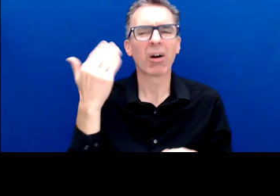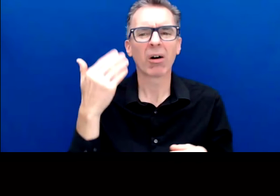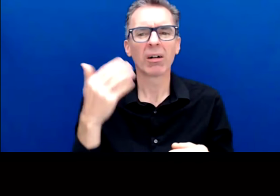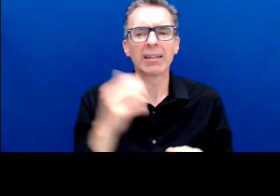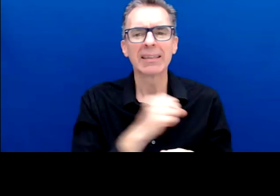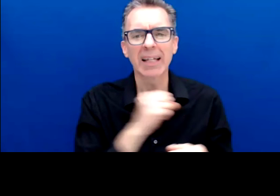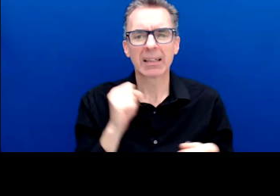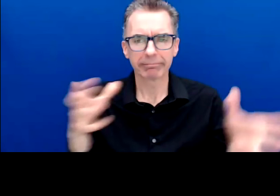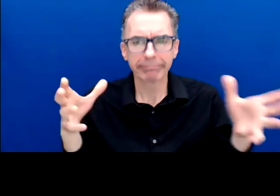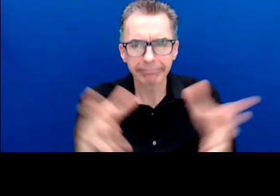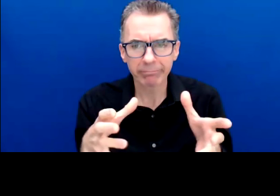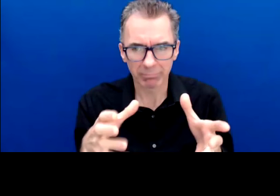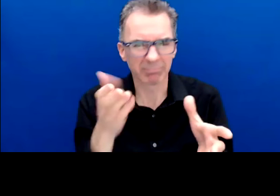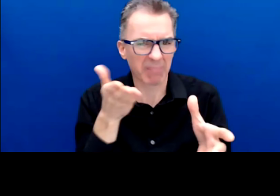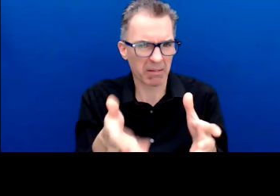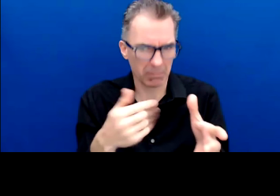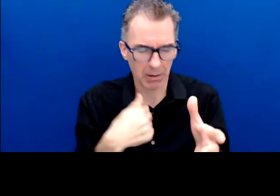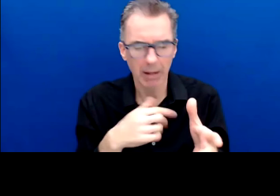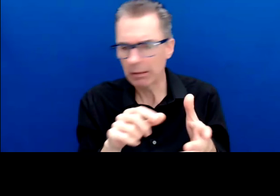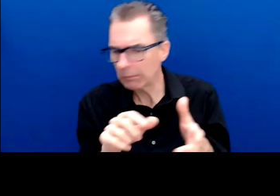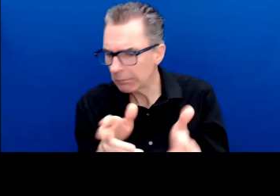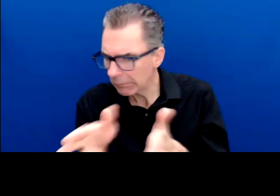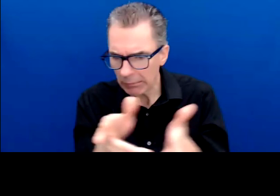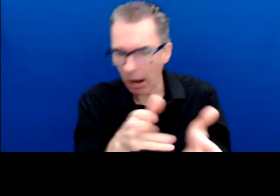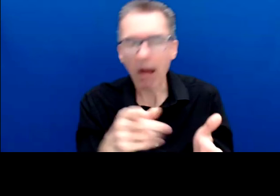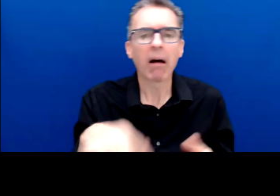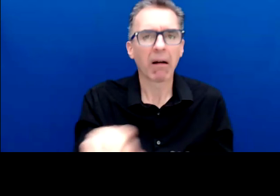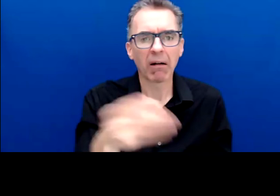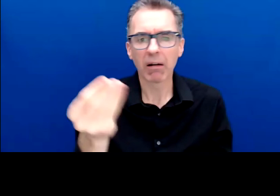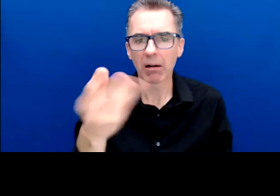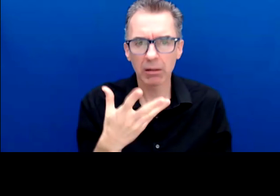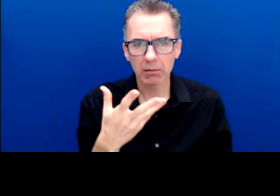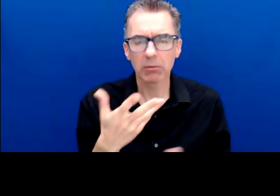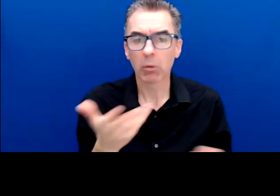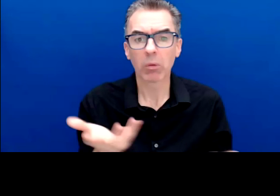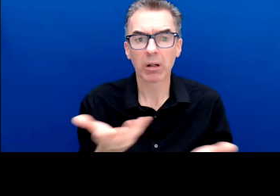and they did point out the I don't know, it just doesn't make sense.